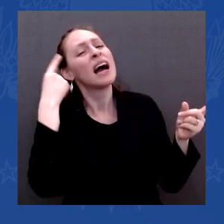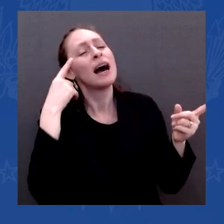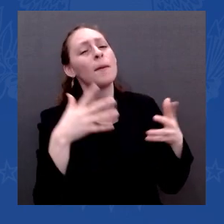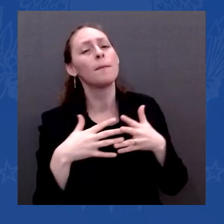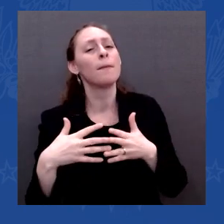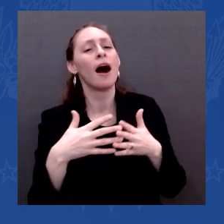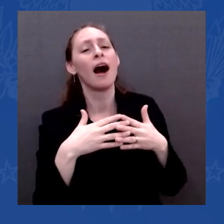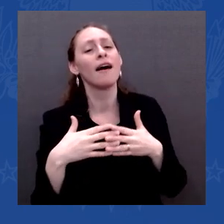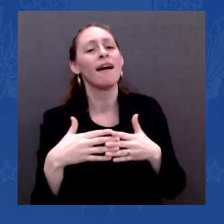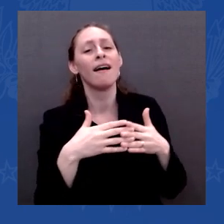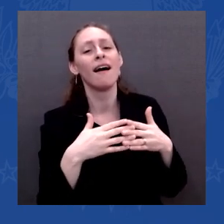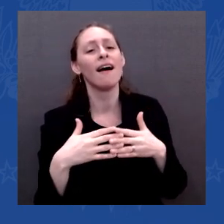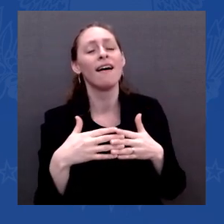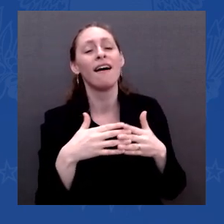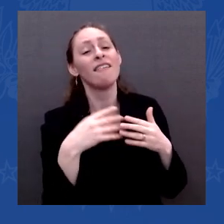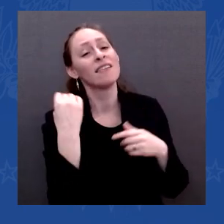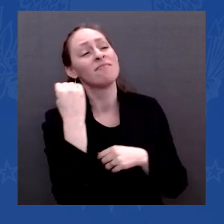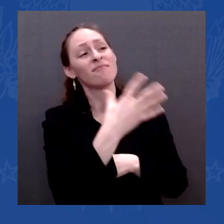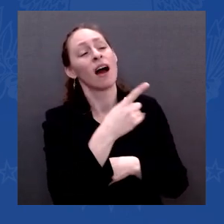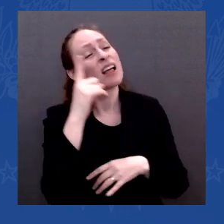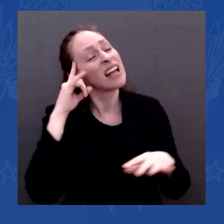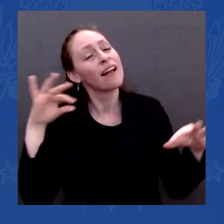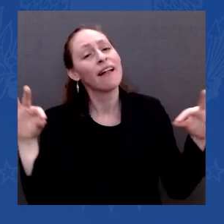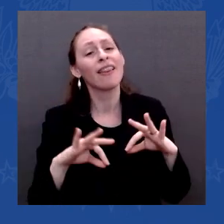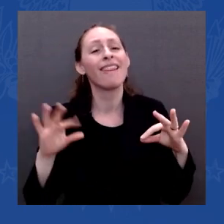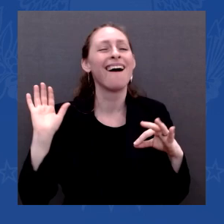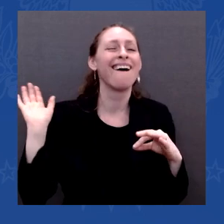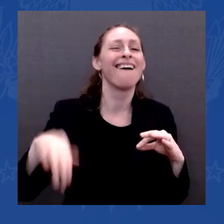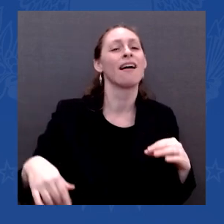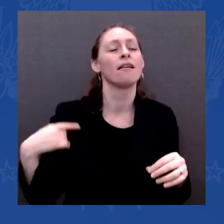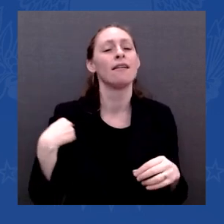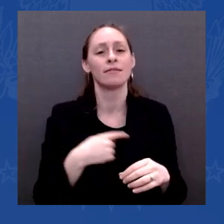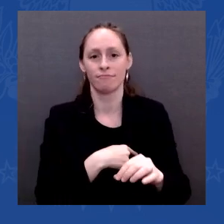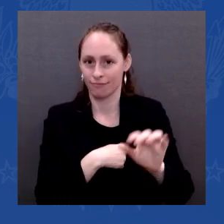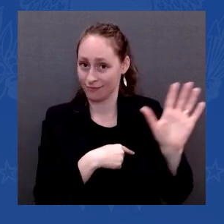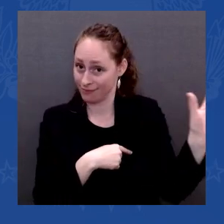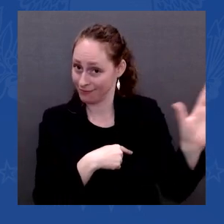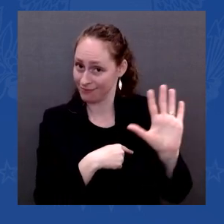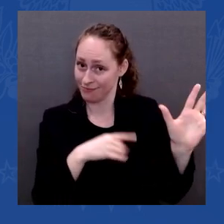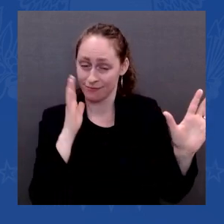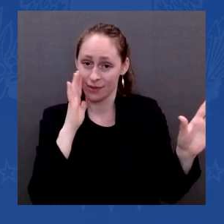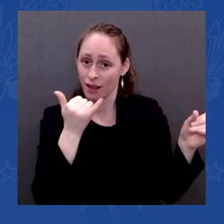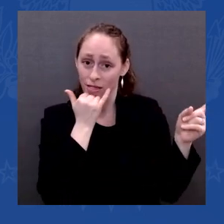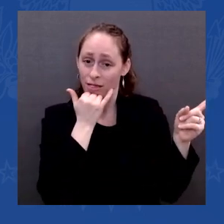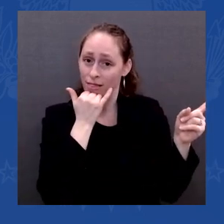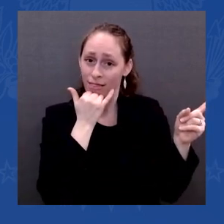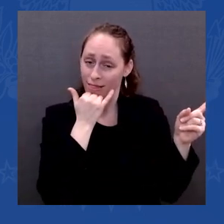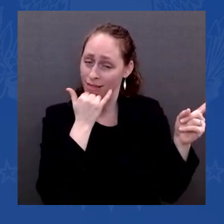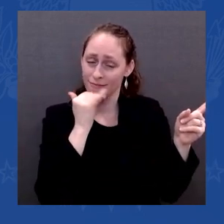Never, never, never been a good bet to bet against the American people. And when we stand together,